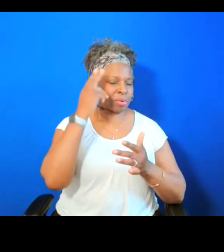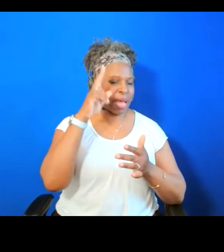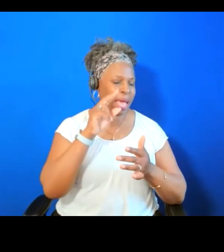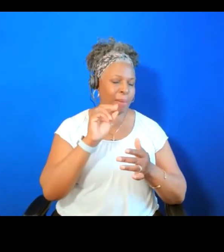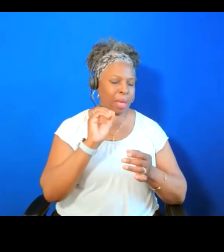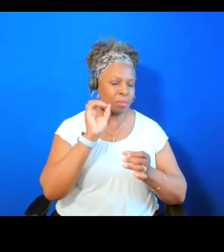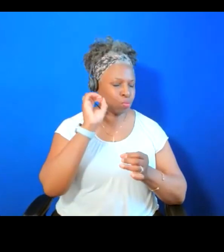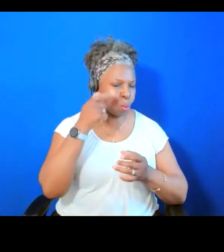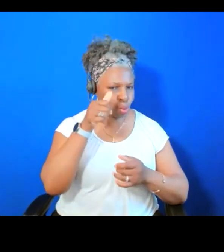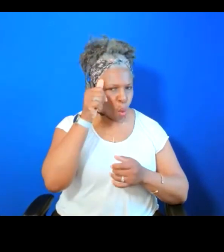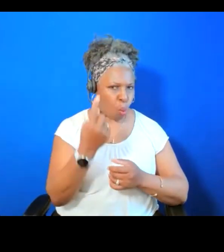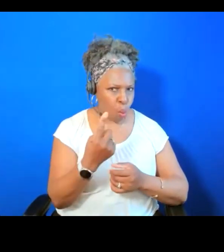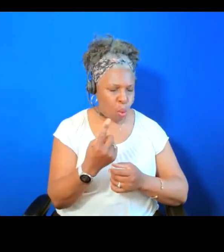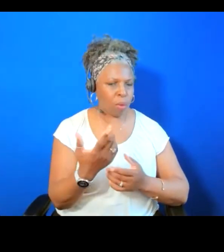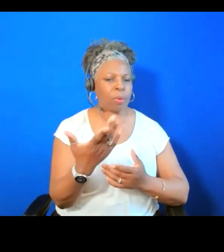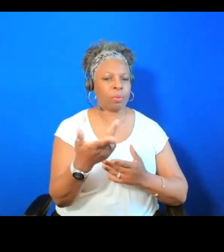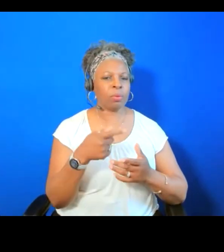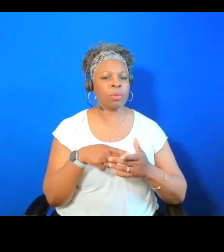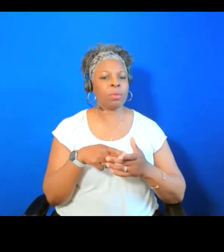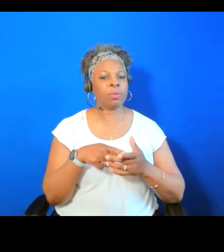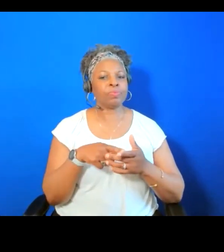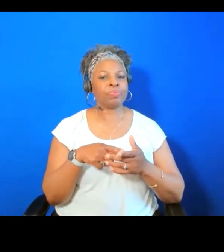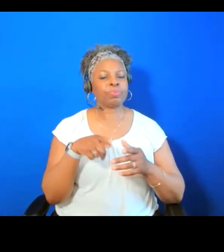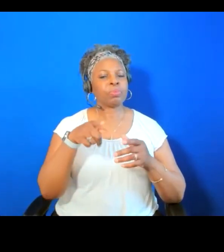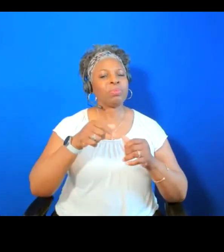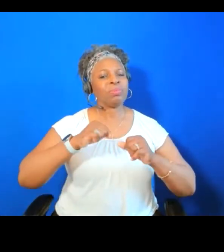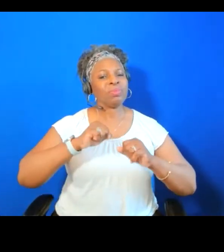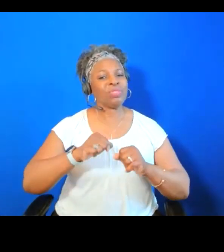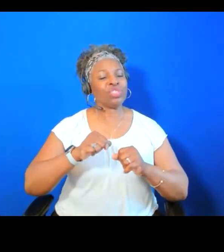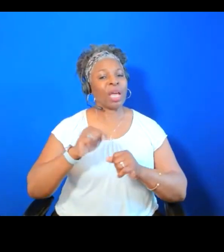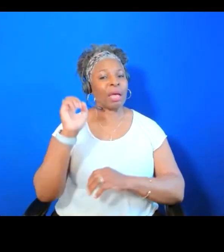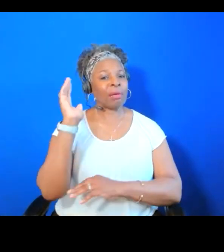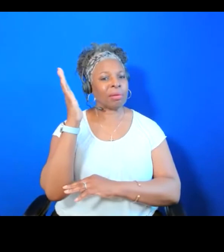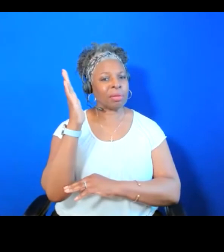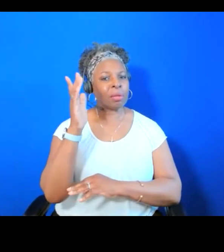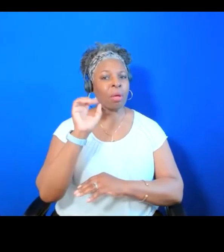Please note that our chair and speakers will be only picking up questions from the Slido Q&A